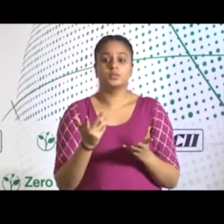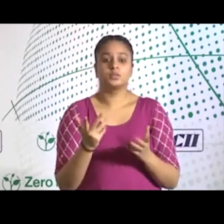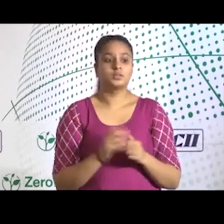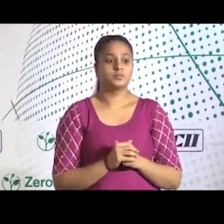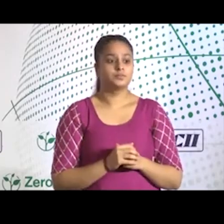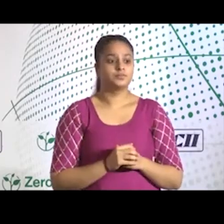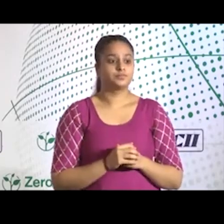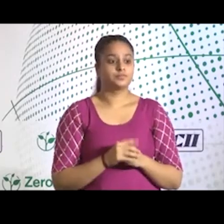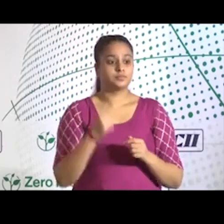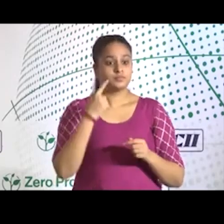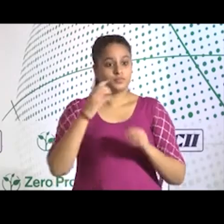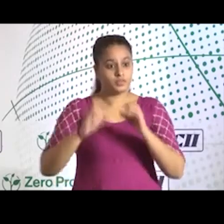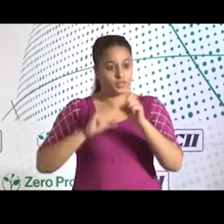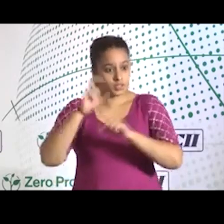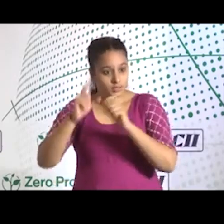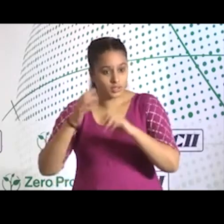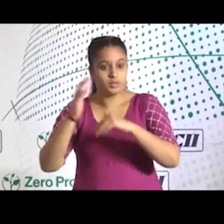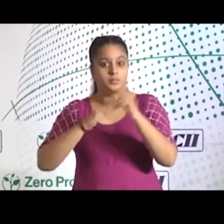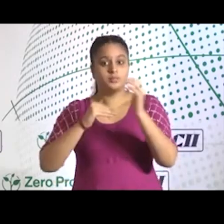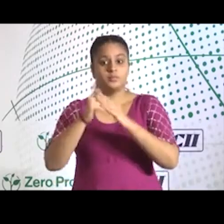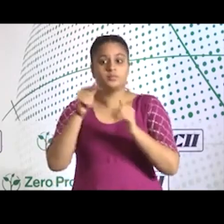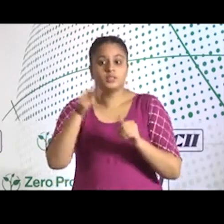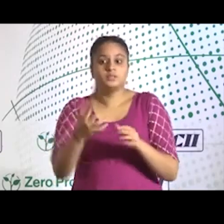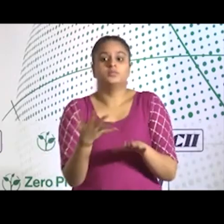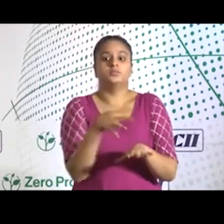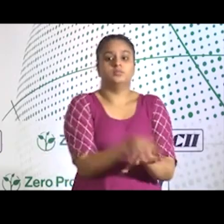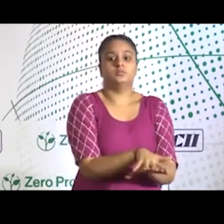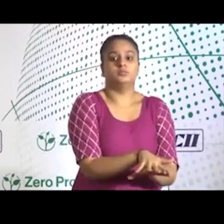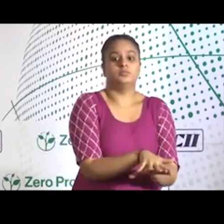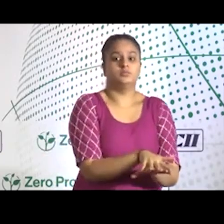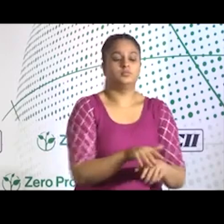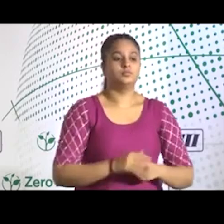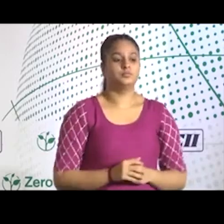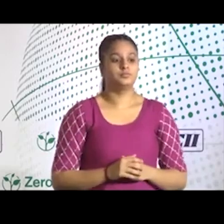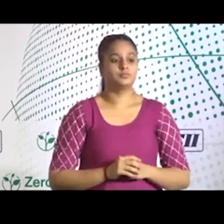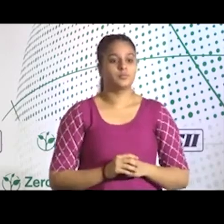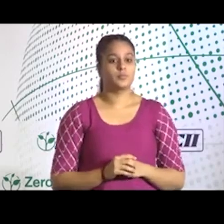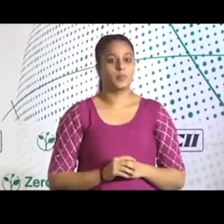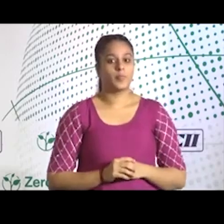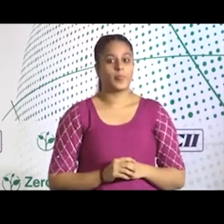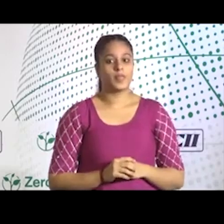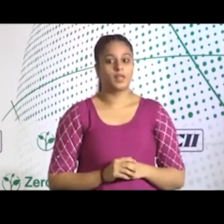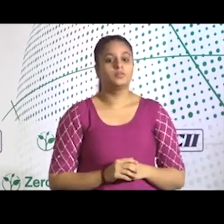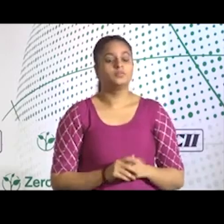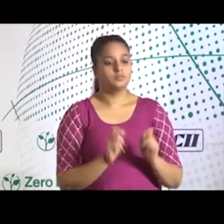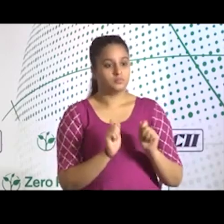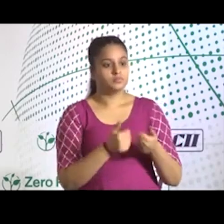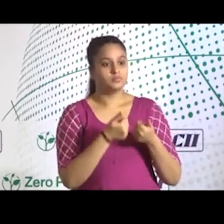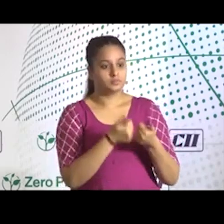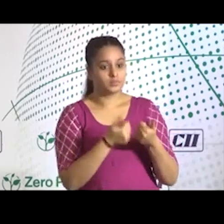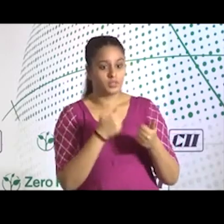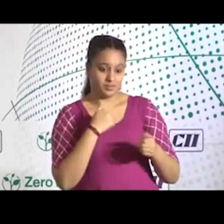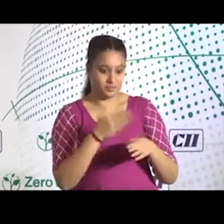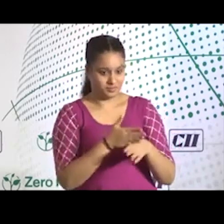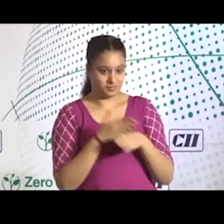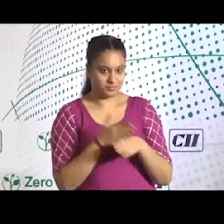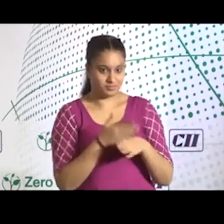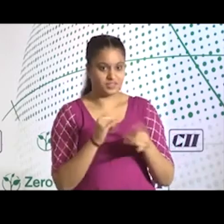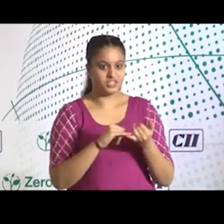building for that inclusion. They true And in fact, I was just sharing this with Shilpi before.